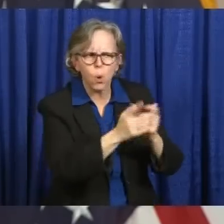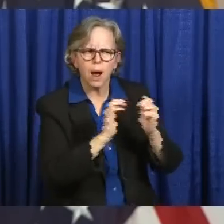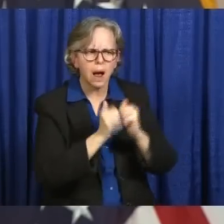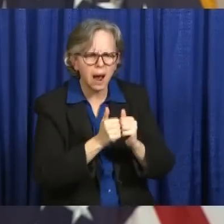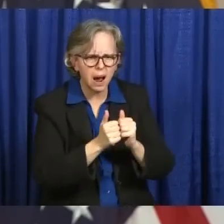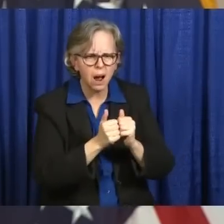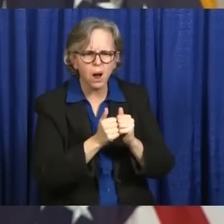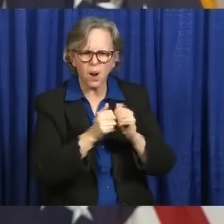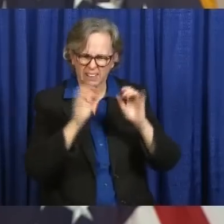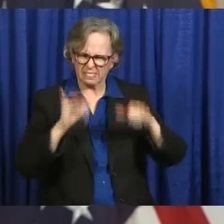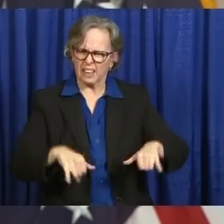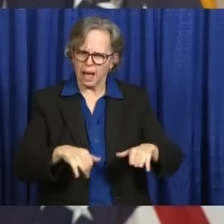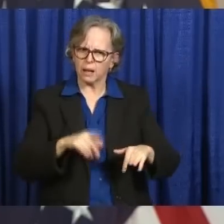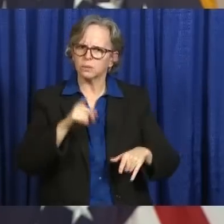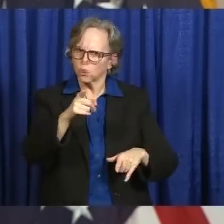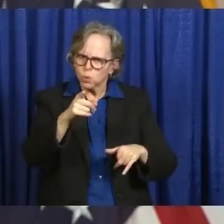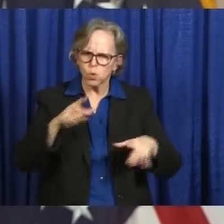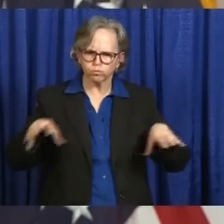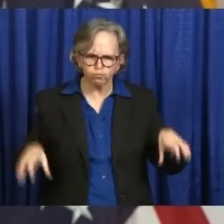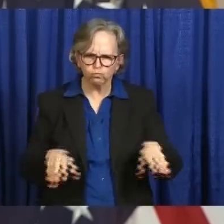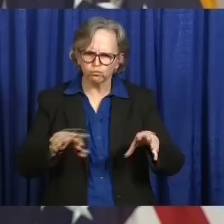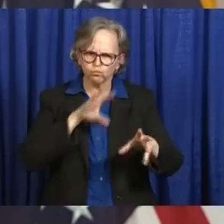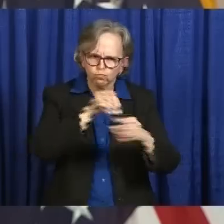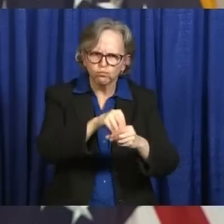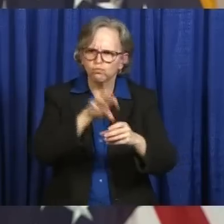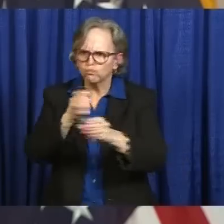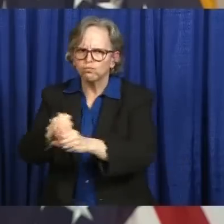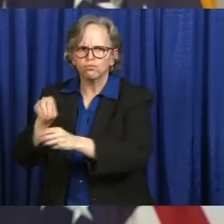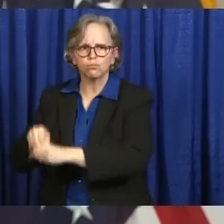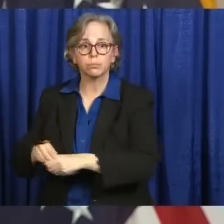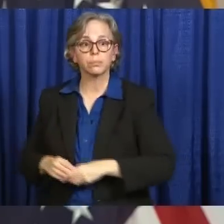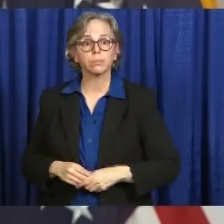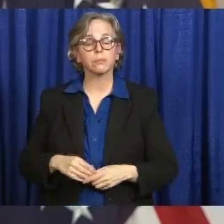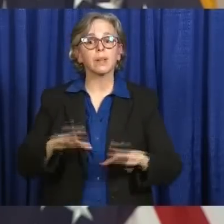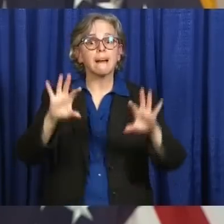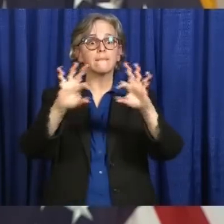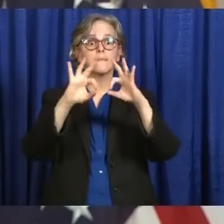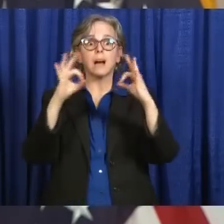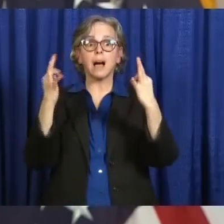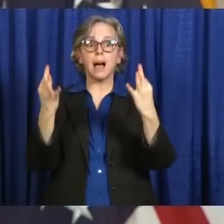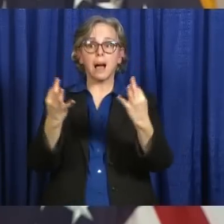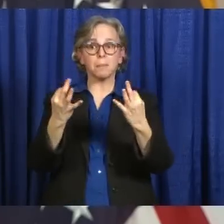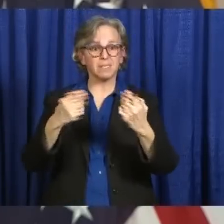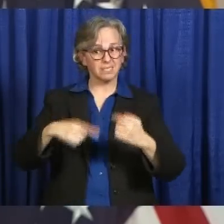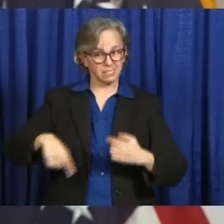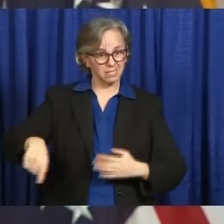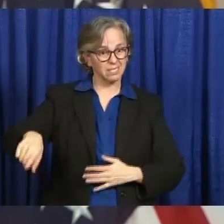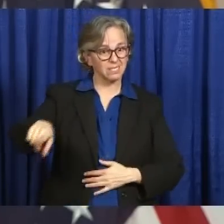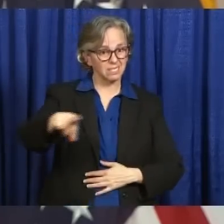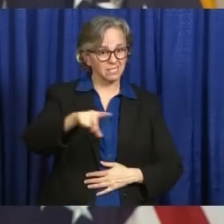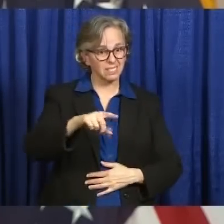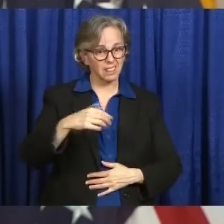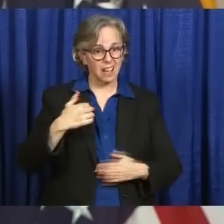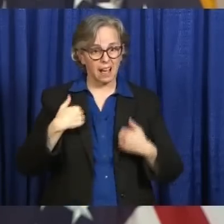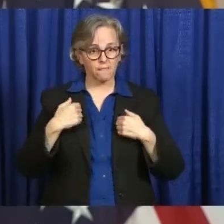ILLNESS. REACH OUT AND SUPPORT THEM AND LET THEM KNOW YOU CARE AND THAT YOU WOULD BE ABLE TO BE HELPFUL TO THEM AND REACHING OUT FOR